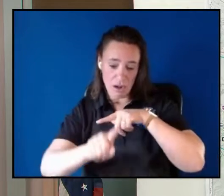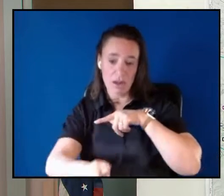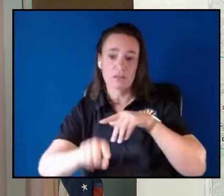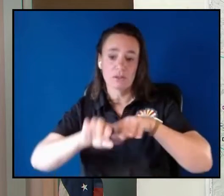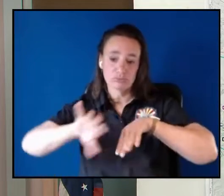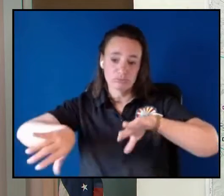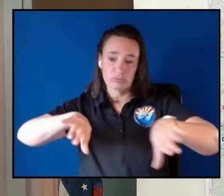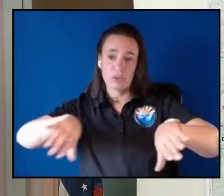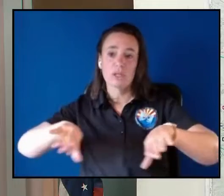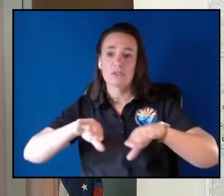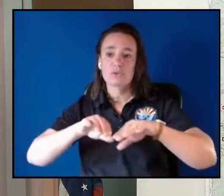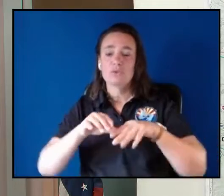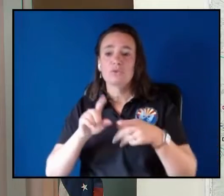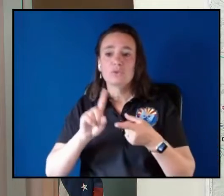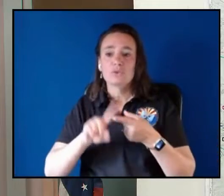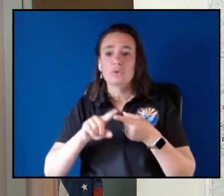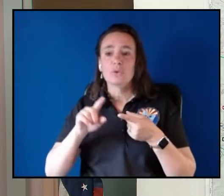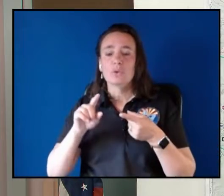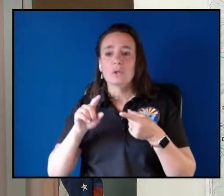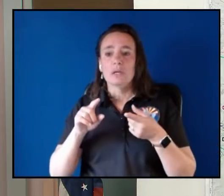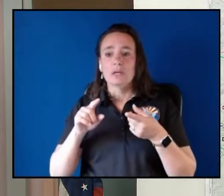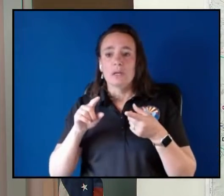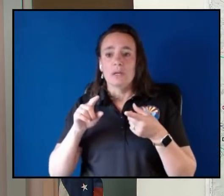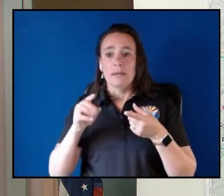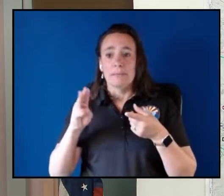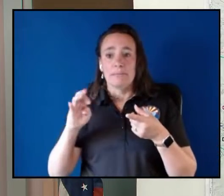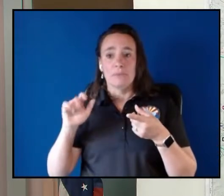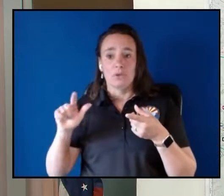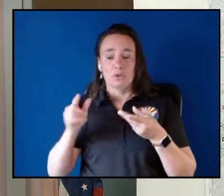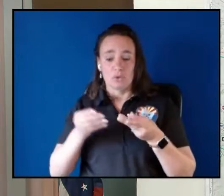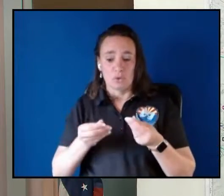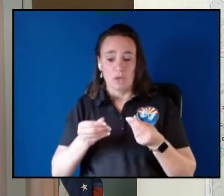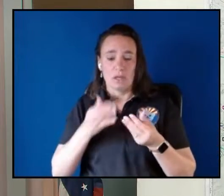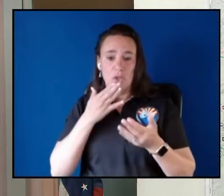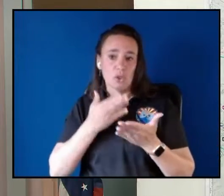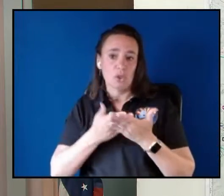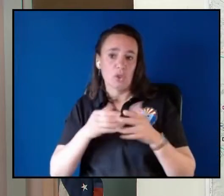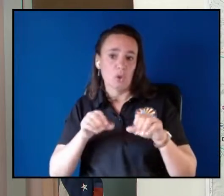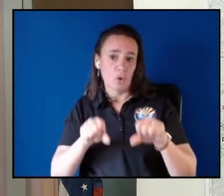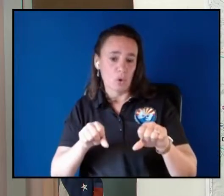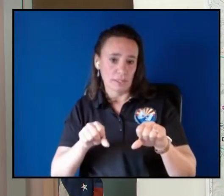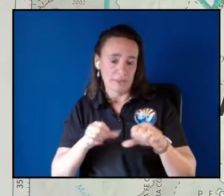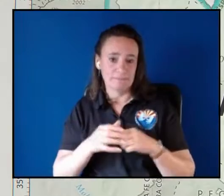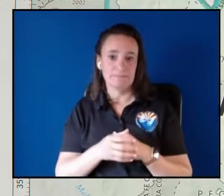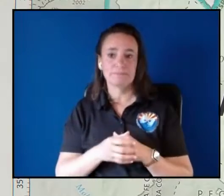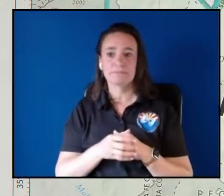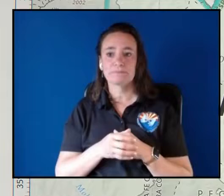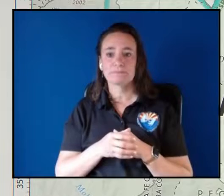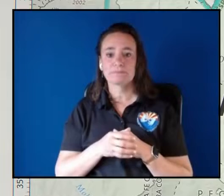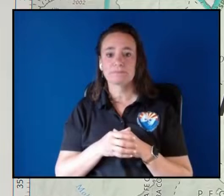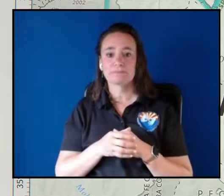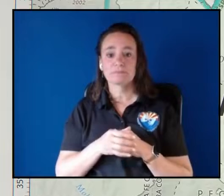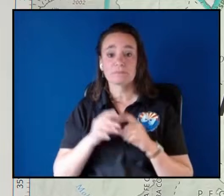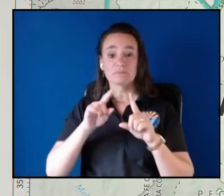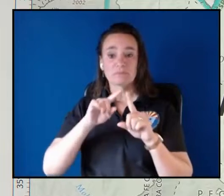good holding feature. Coming up out of Beatty Spike, they did do more structure protection, continue more structure